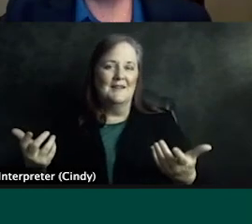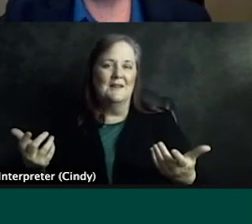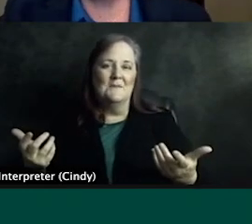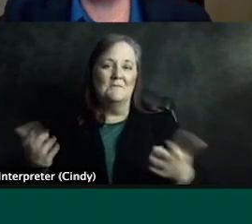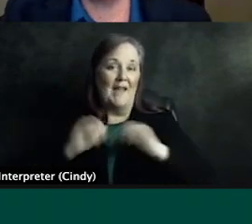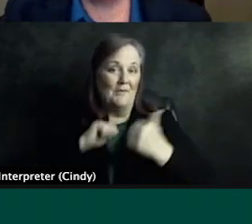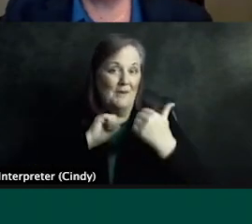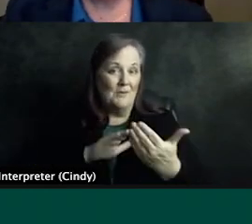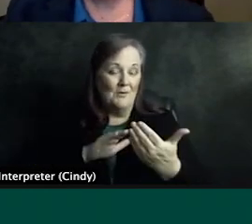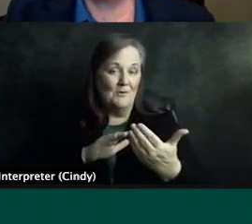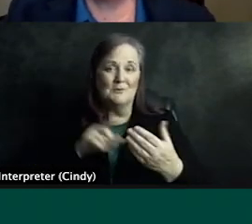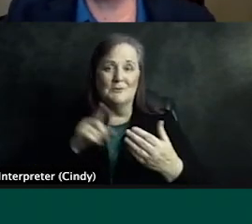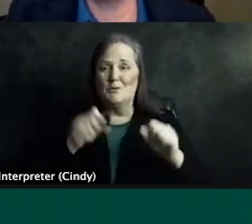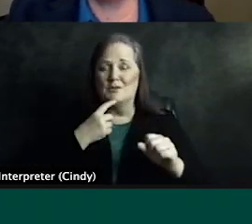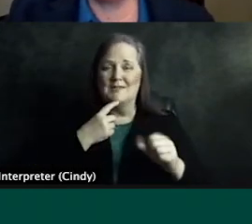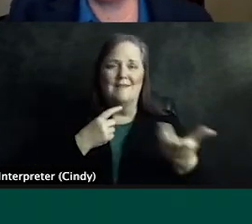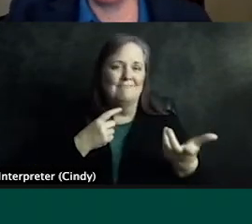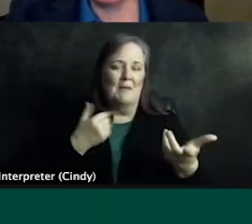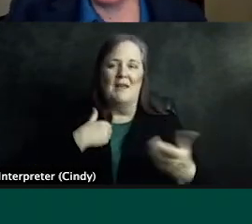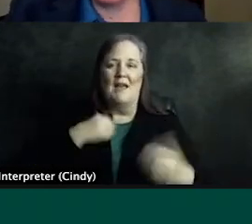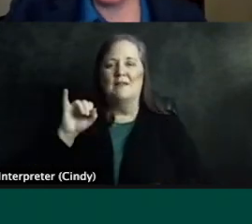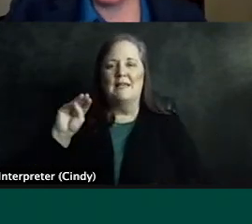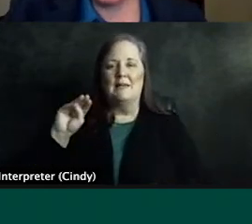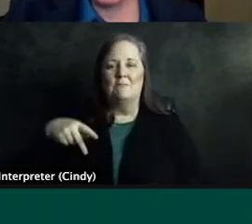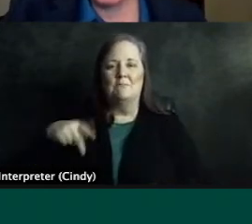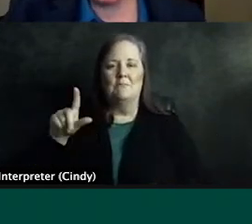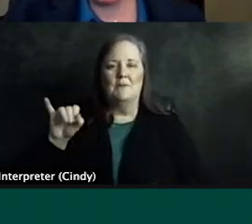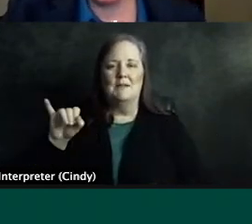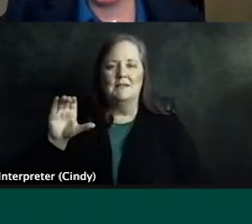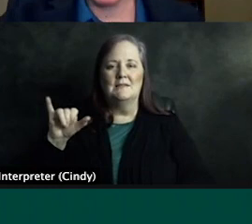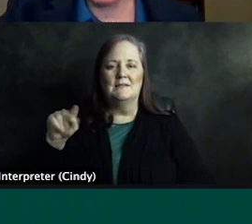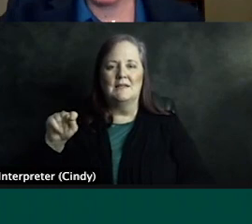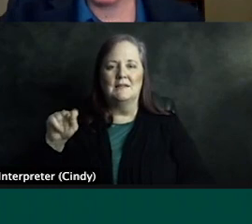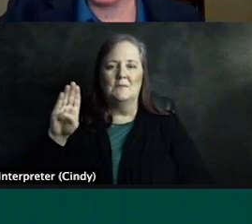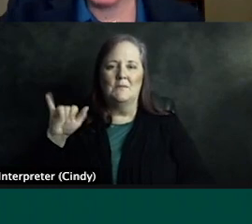Does this evaluation tool take into consideration a person's living situation or psychological state?